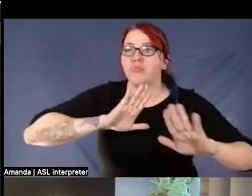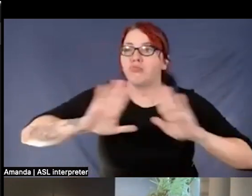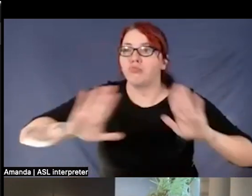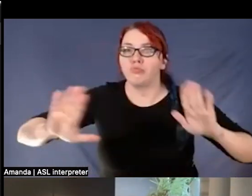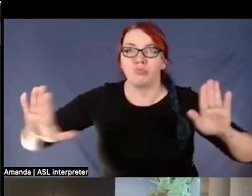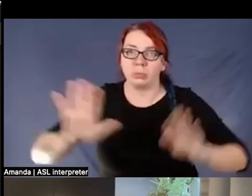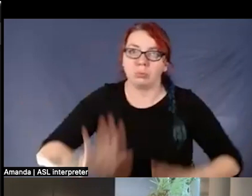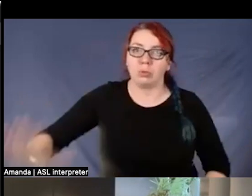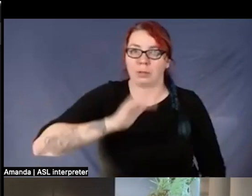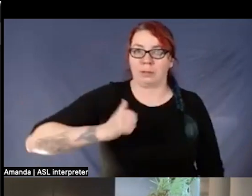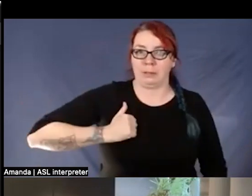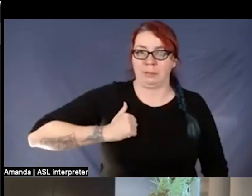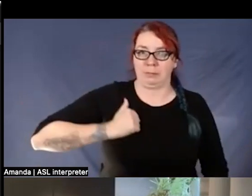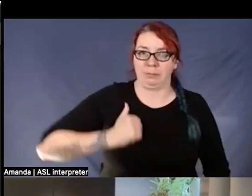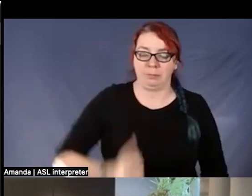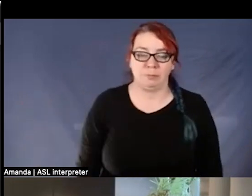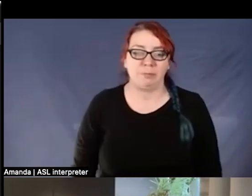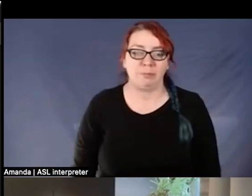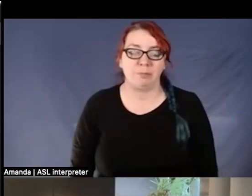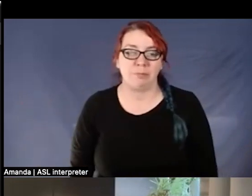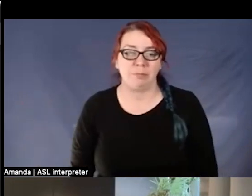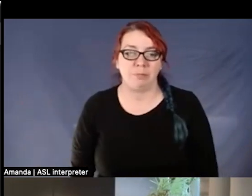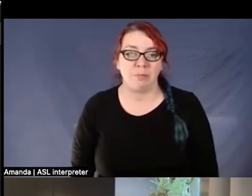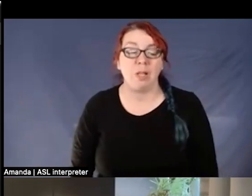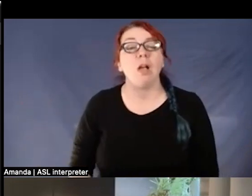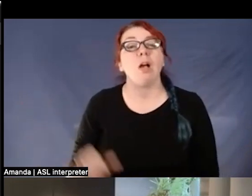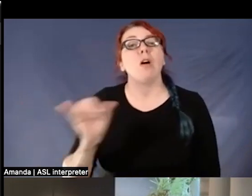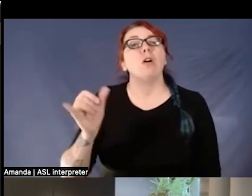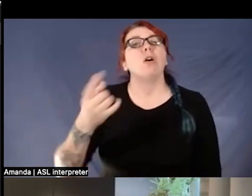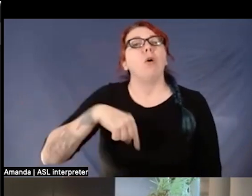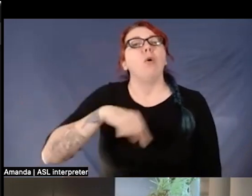Canada and supports an ongoing shift from gatekeeping to space-making in the book